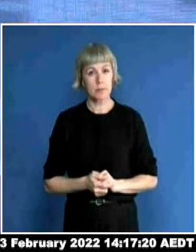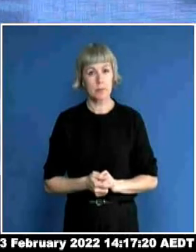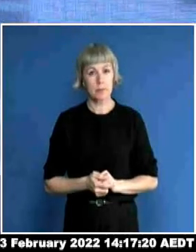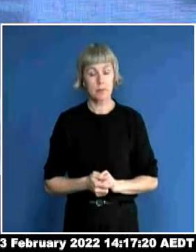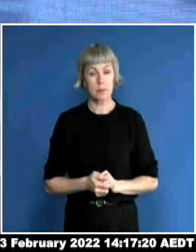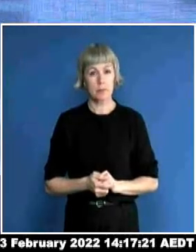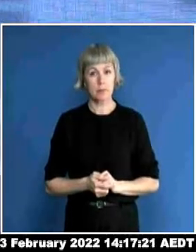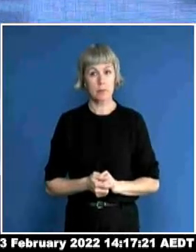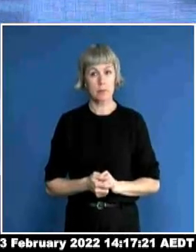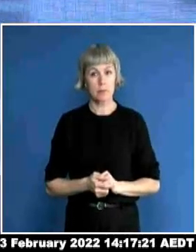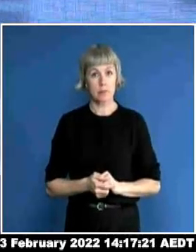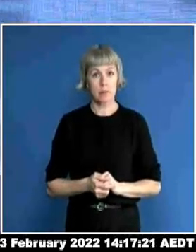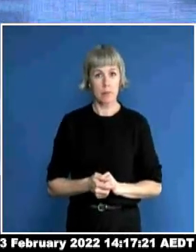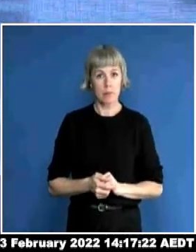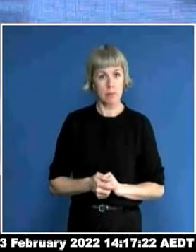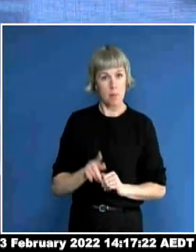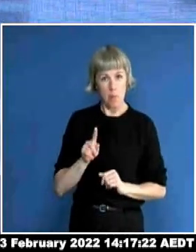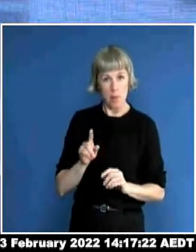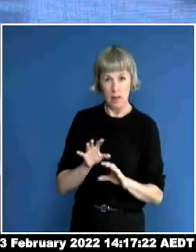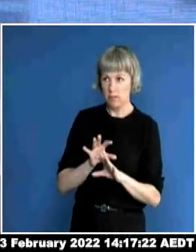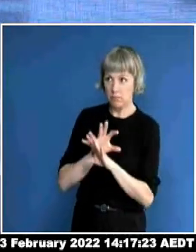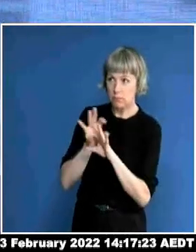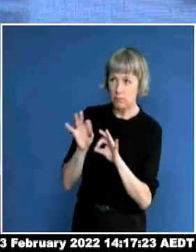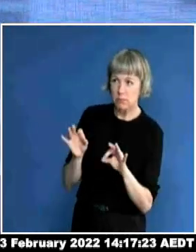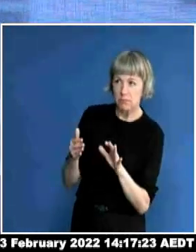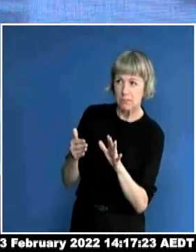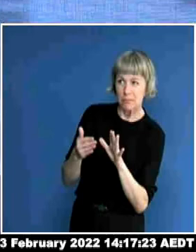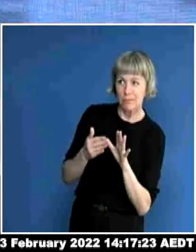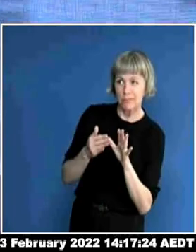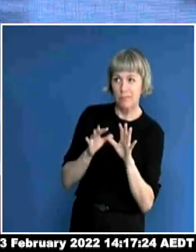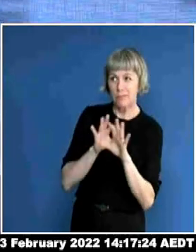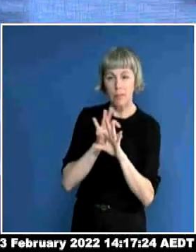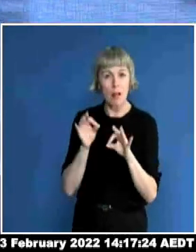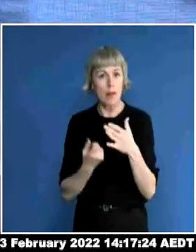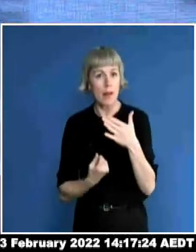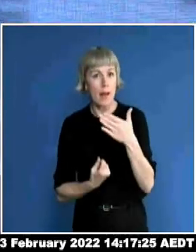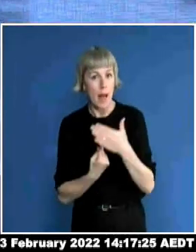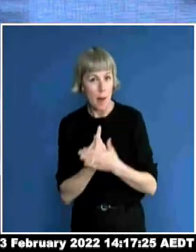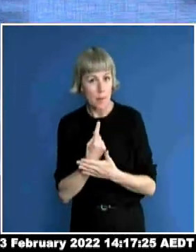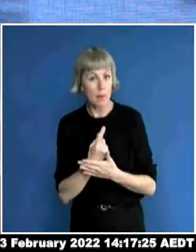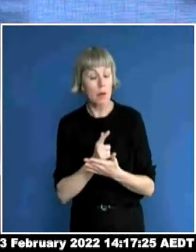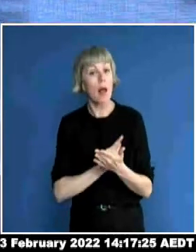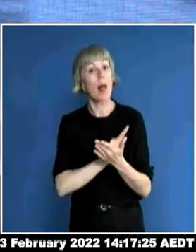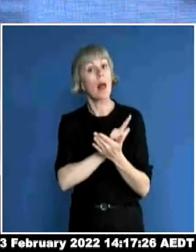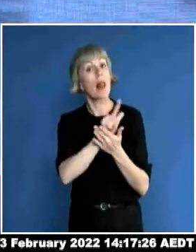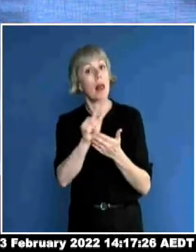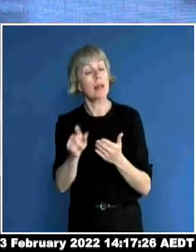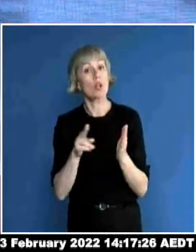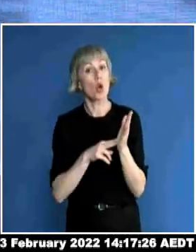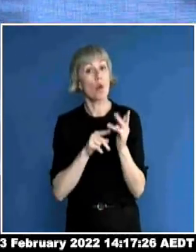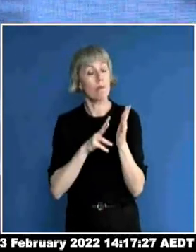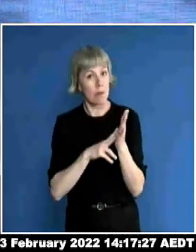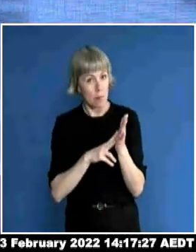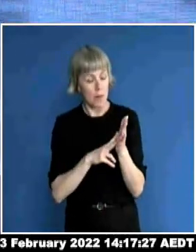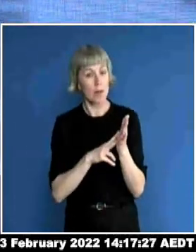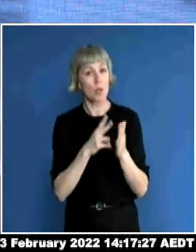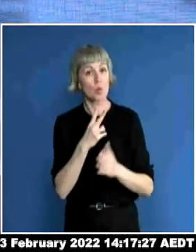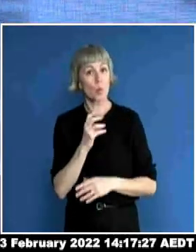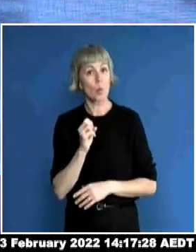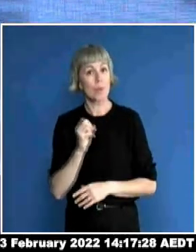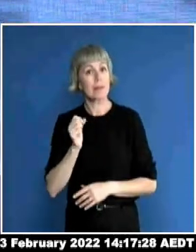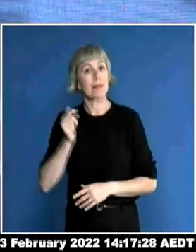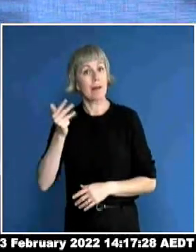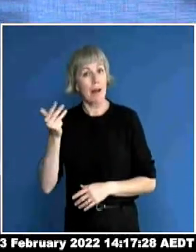because in about November 2019, you were asked by someone from AimBig